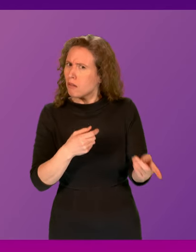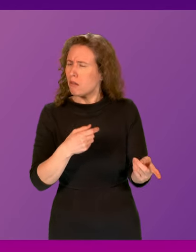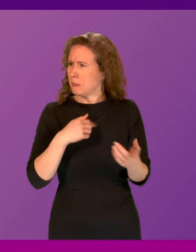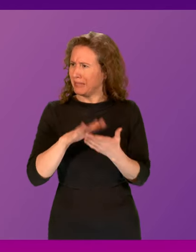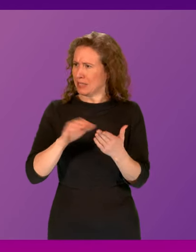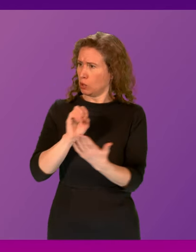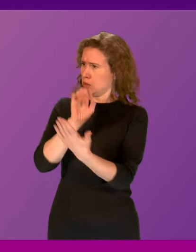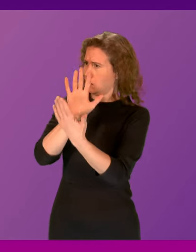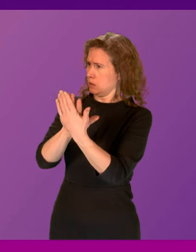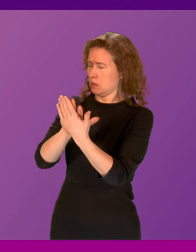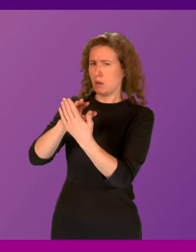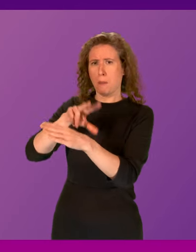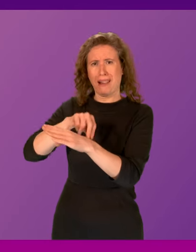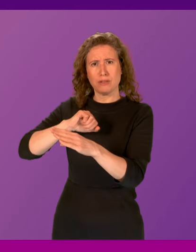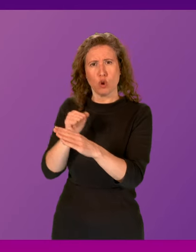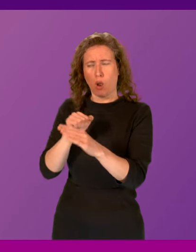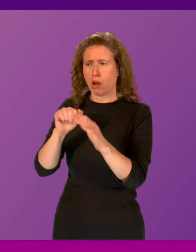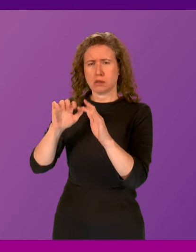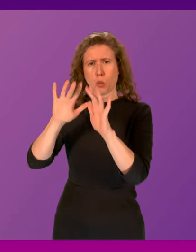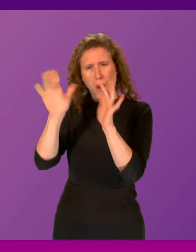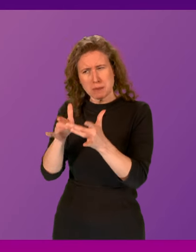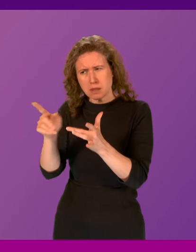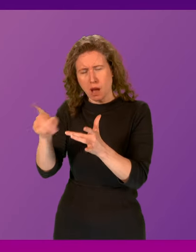Let us hear Mr McKee. in my constituency who work to create opportunities for them?